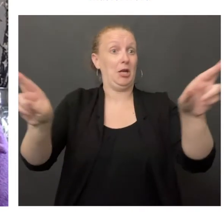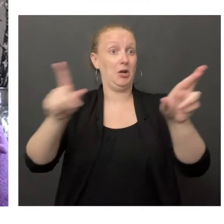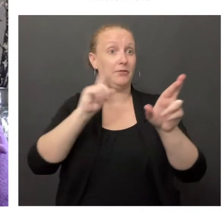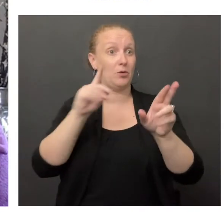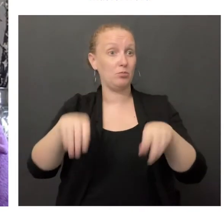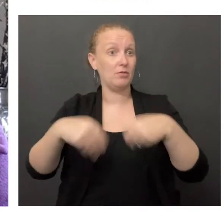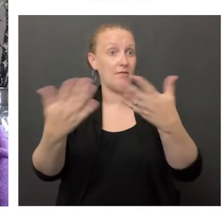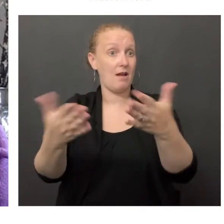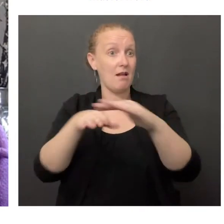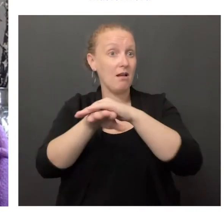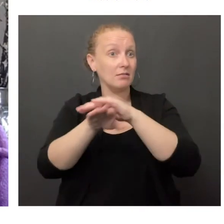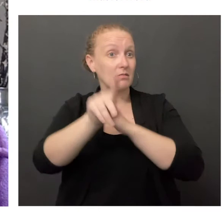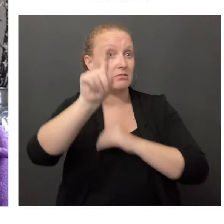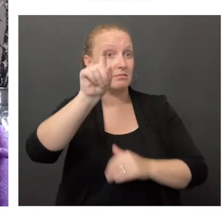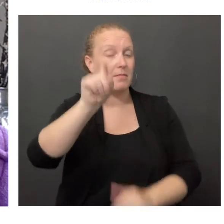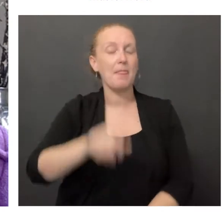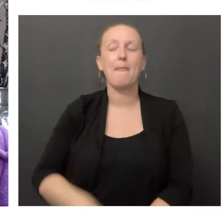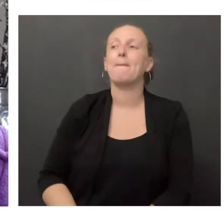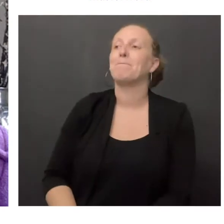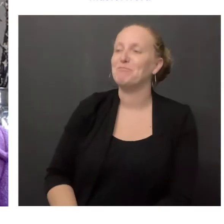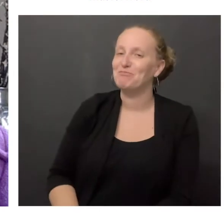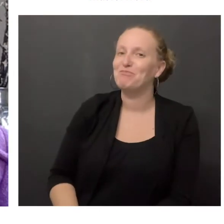Um, that is, that, that's a good question. Yes.